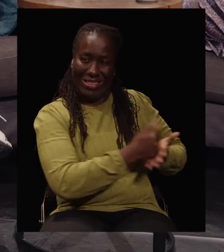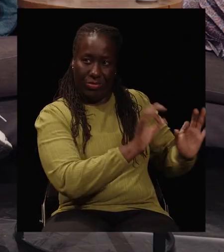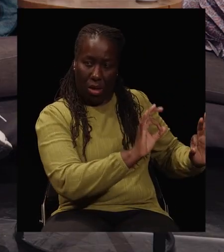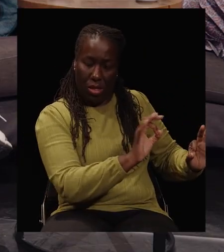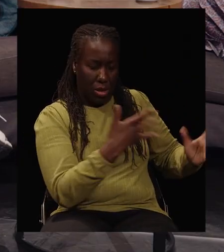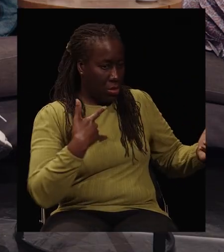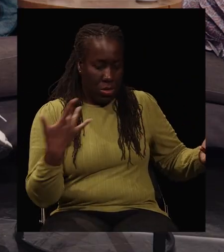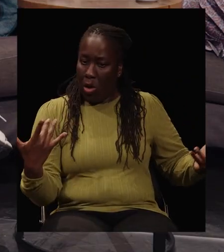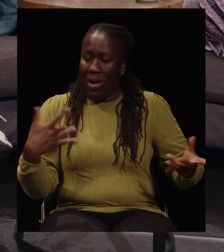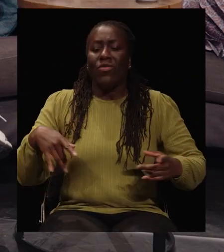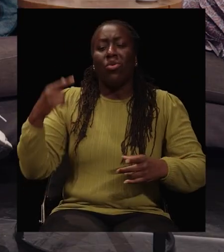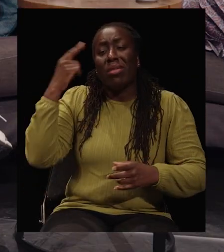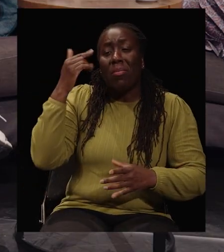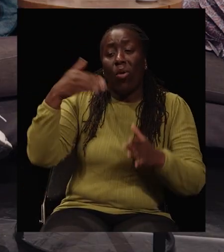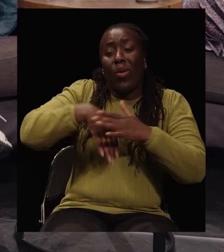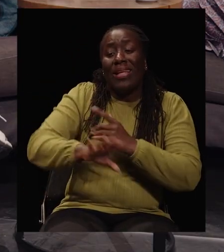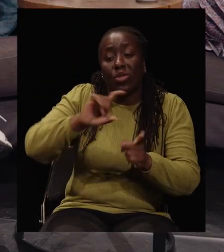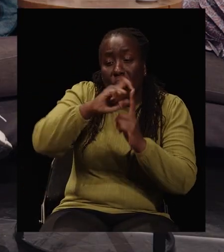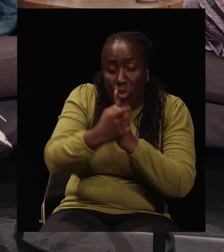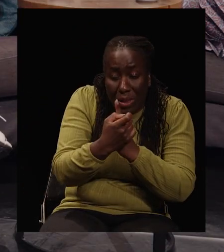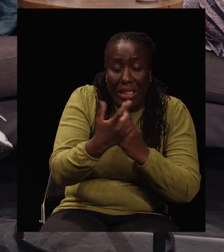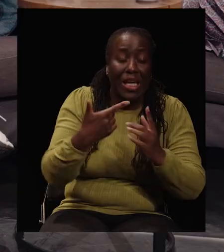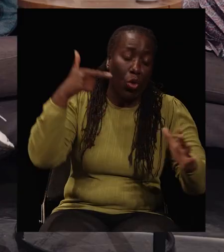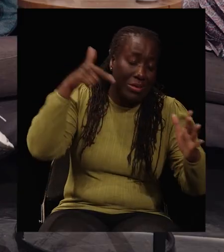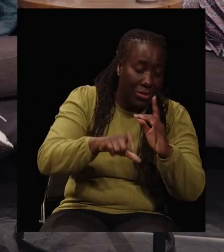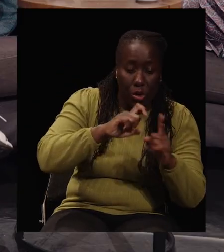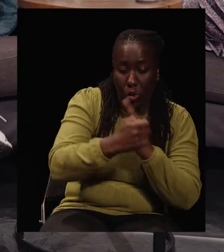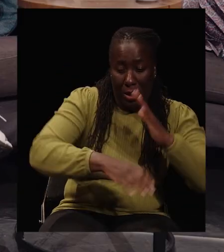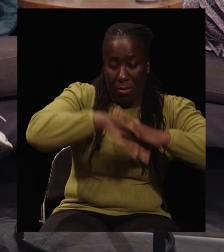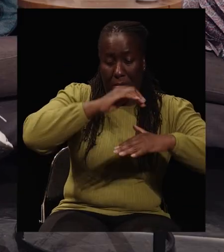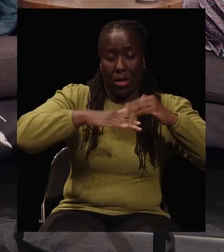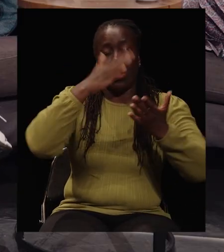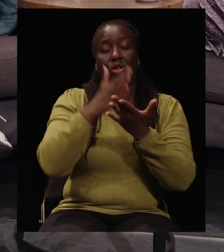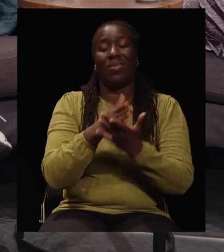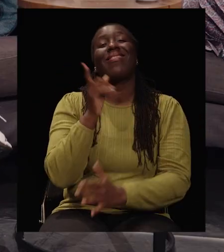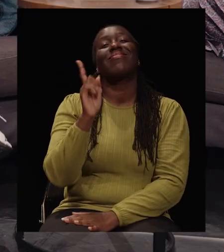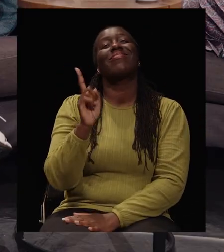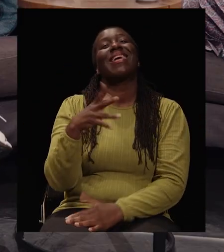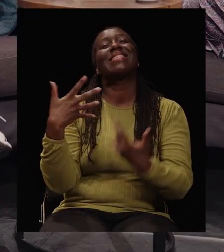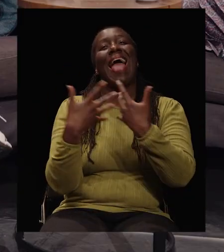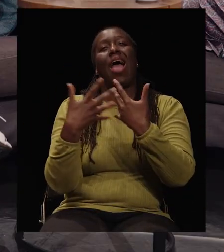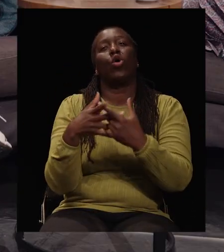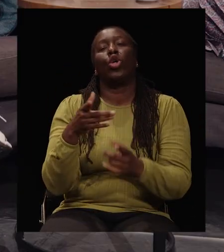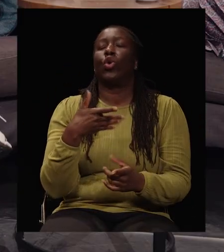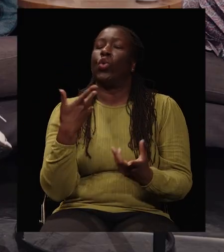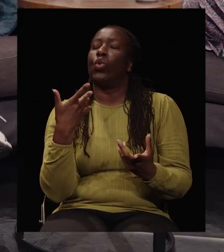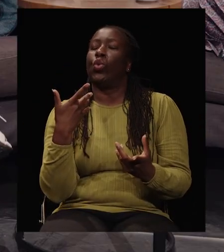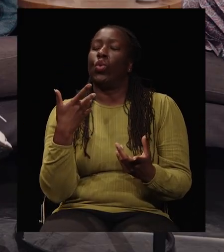and deepening relationships and building trust is the way you approach these big, complicated systemic problems.